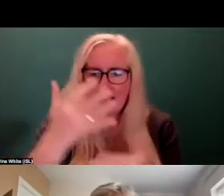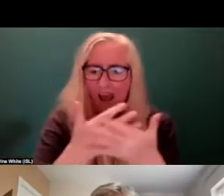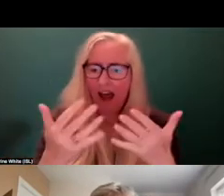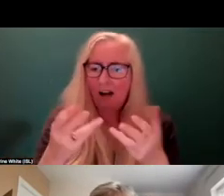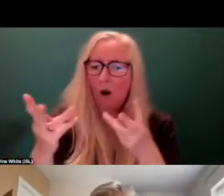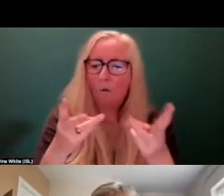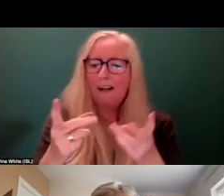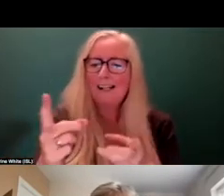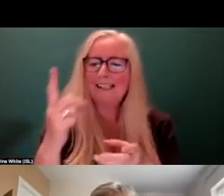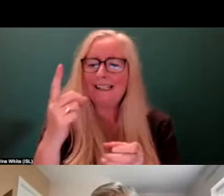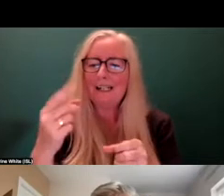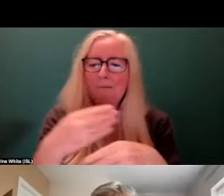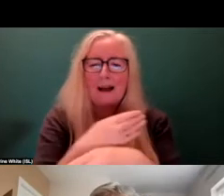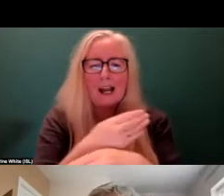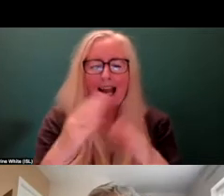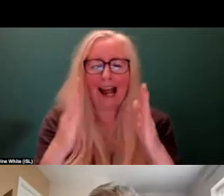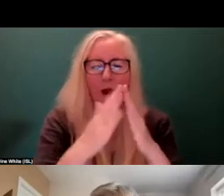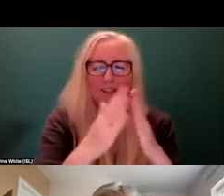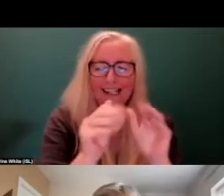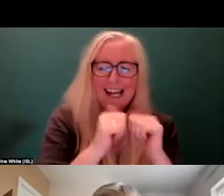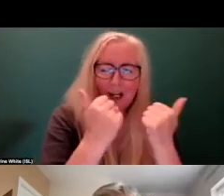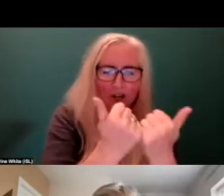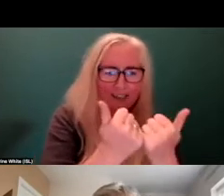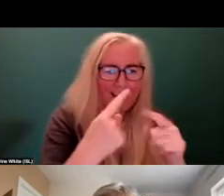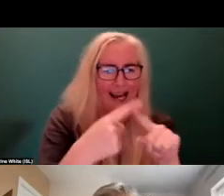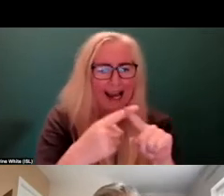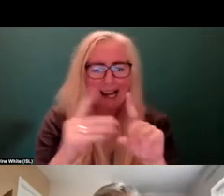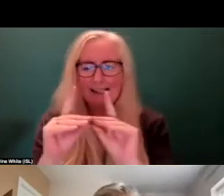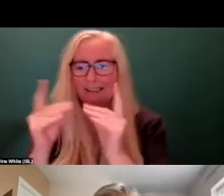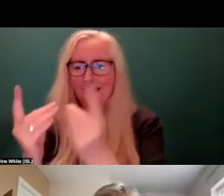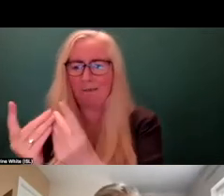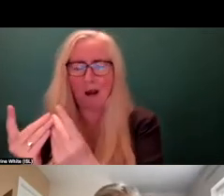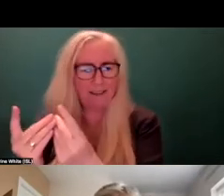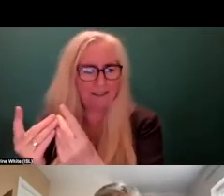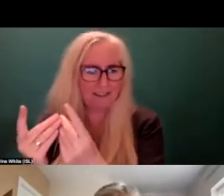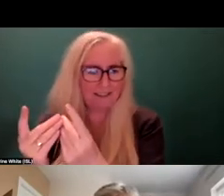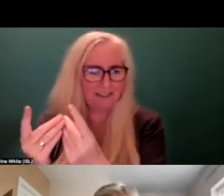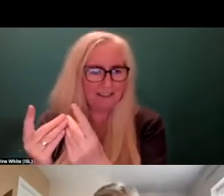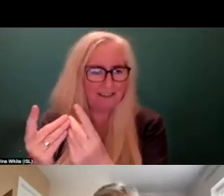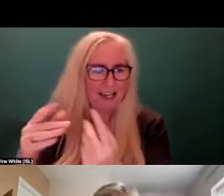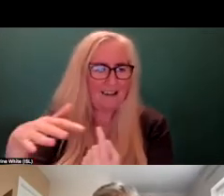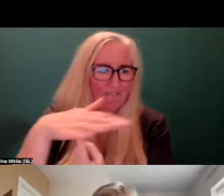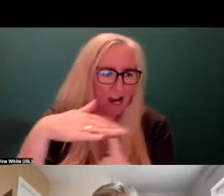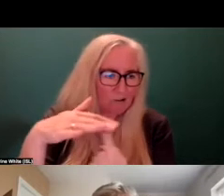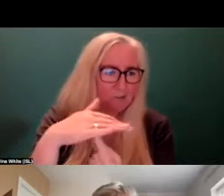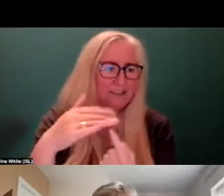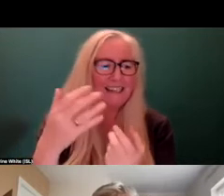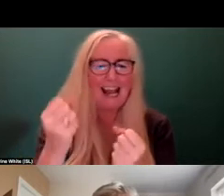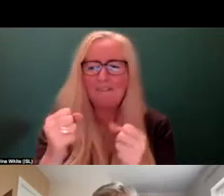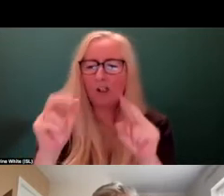And there's been a huge amount of work done by the housing agency and our departments, Age-Friendly Ireland, the Centre for Excellence in Universal